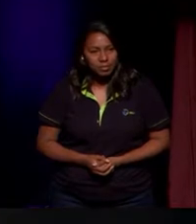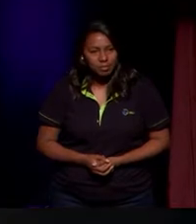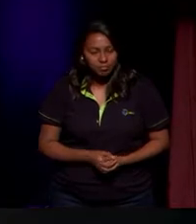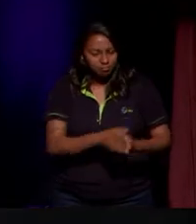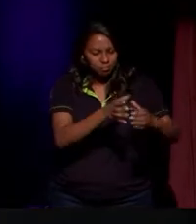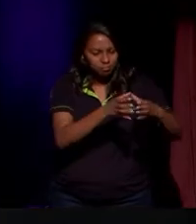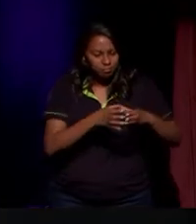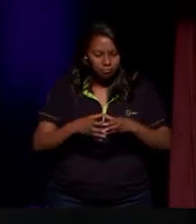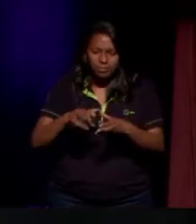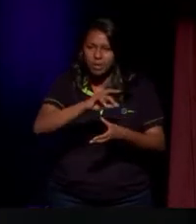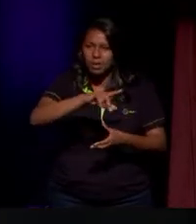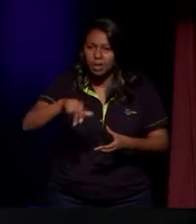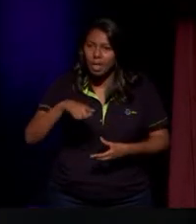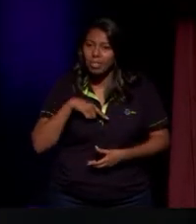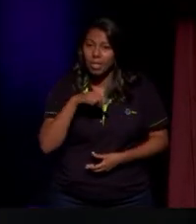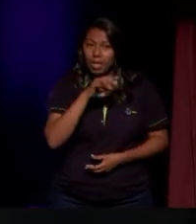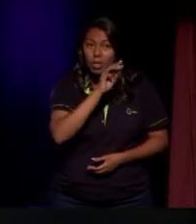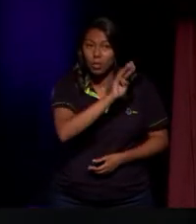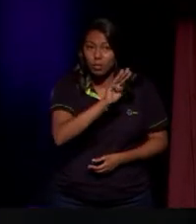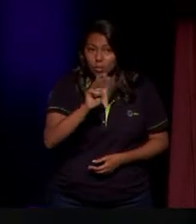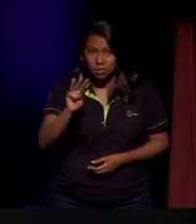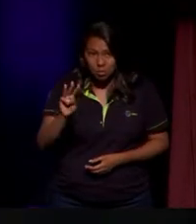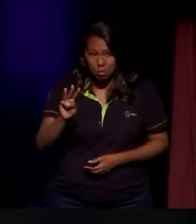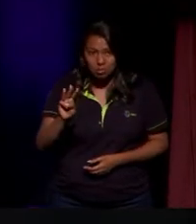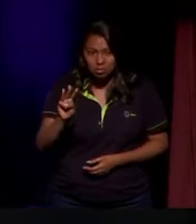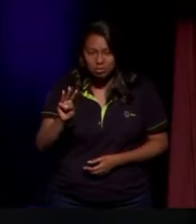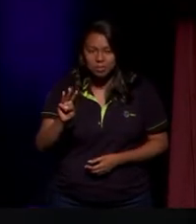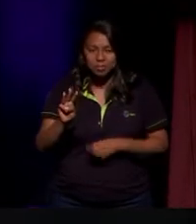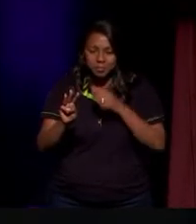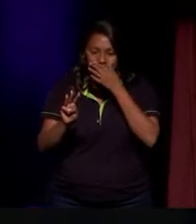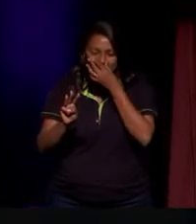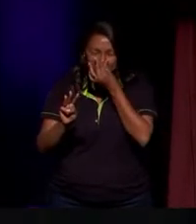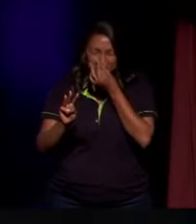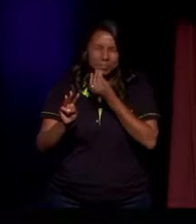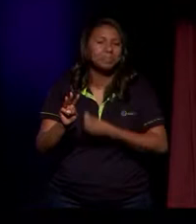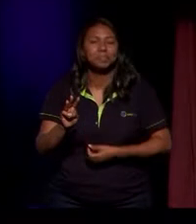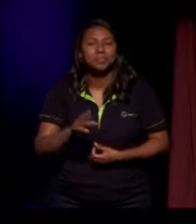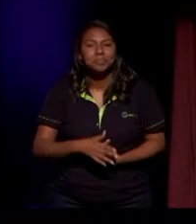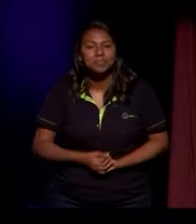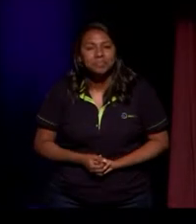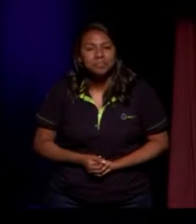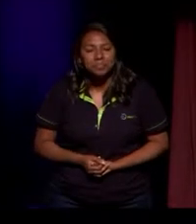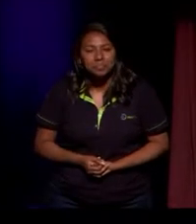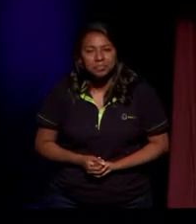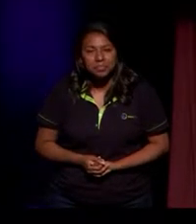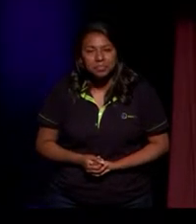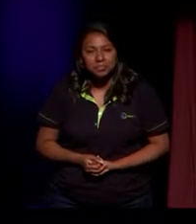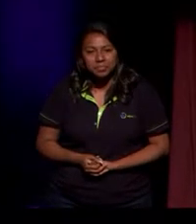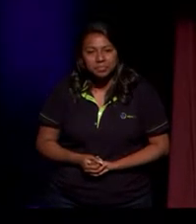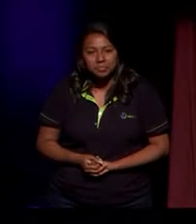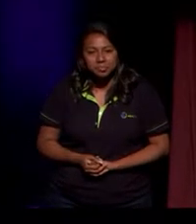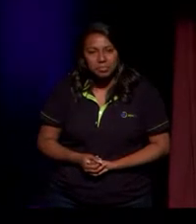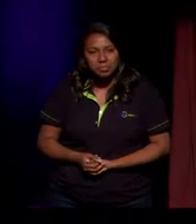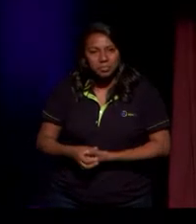Has a website, Nasawiya, he will proclaim his opposition to a set of enemies which would be familiar to feminists,